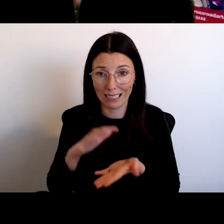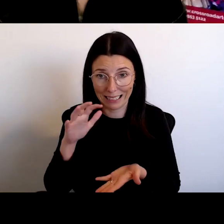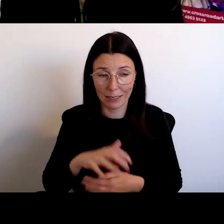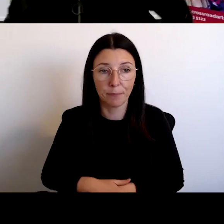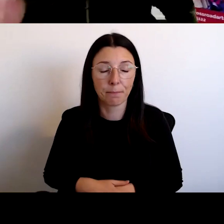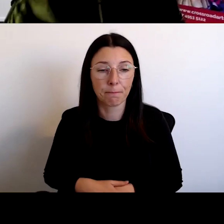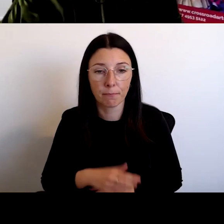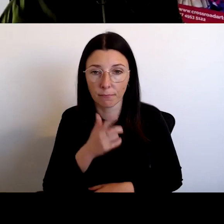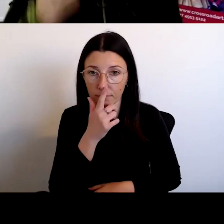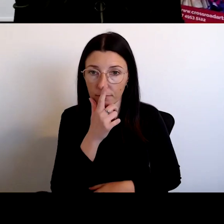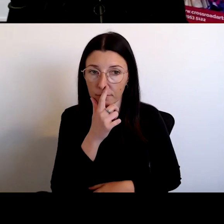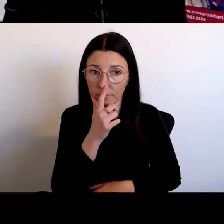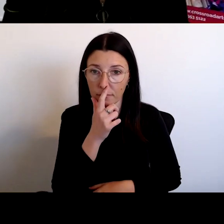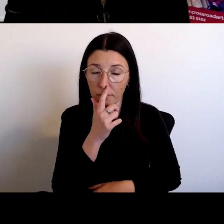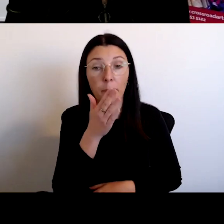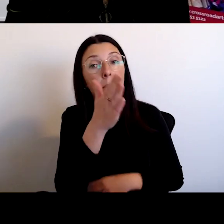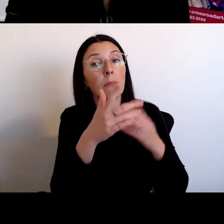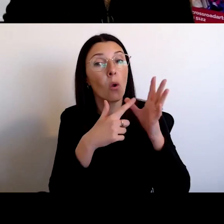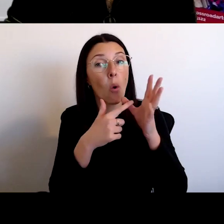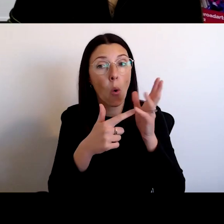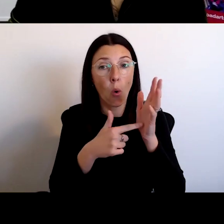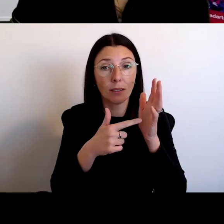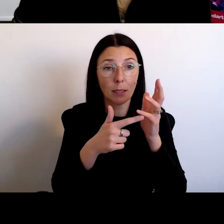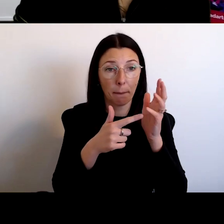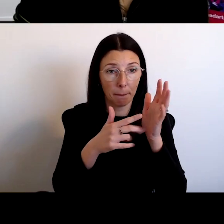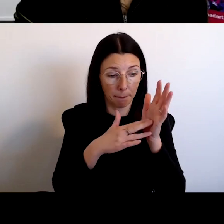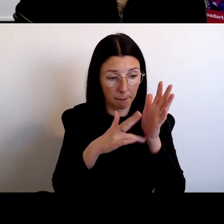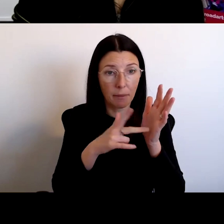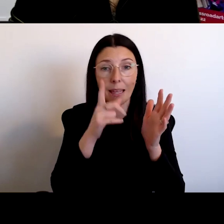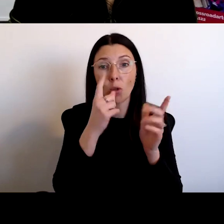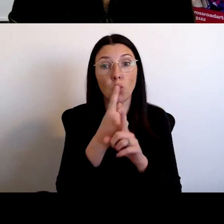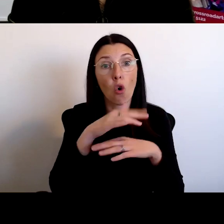we might hear from you in terms of the role of the board because you have mentioned the staff